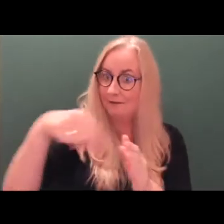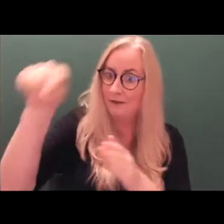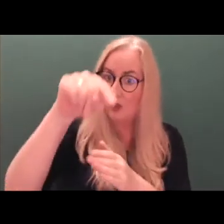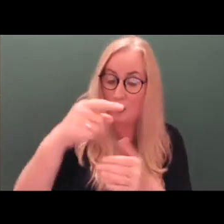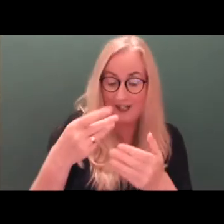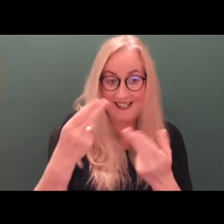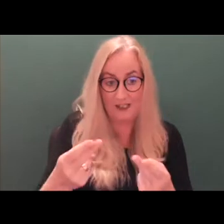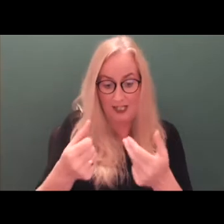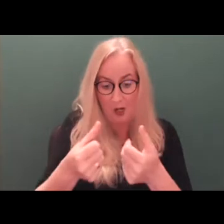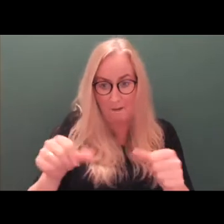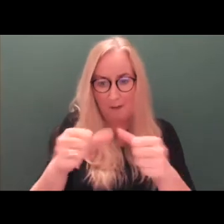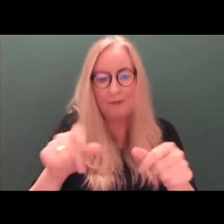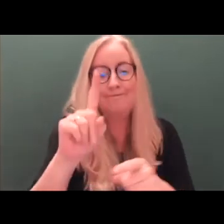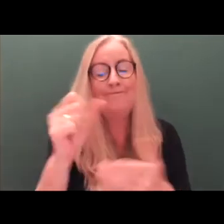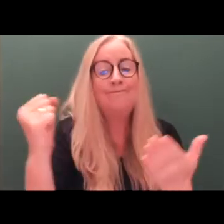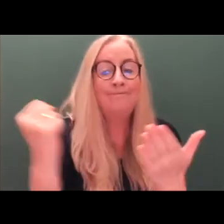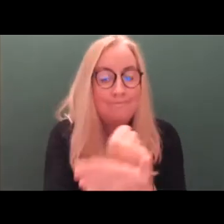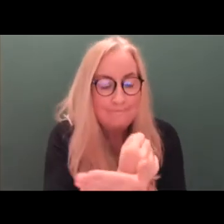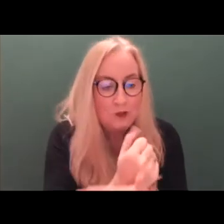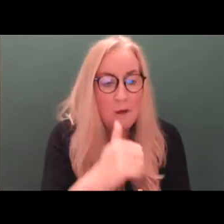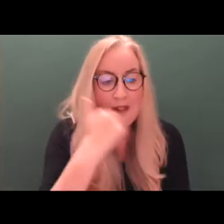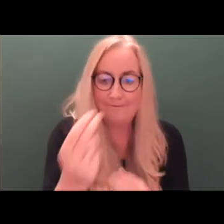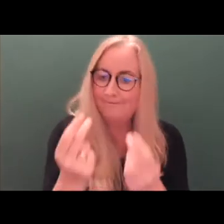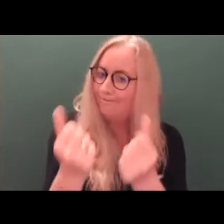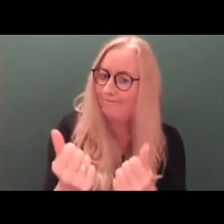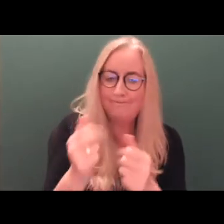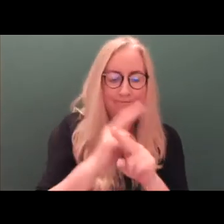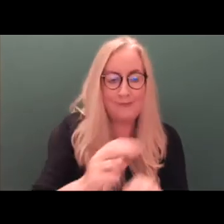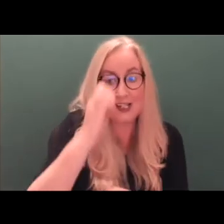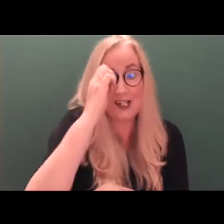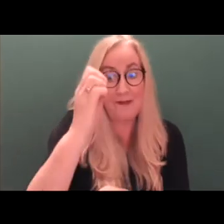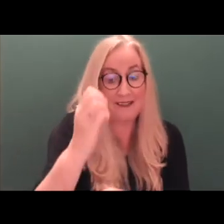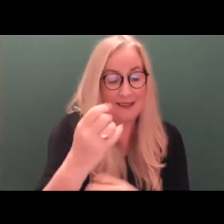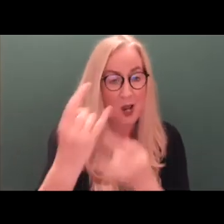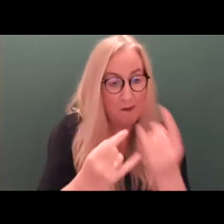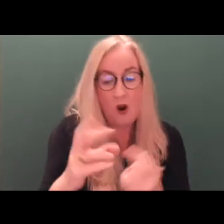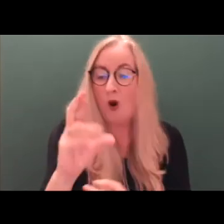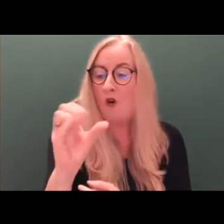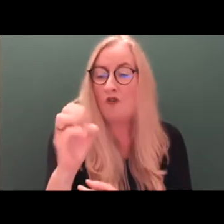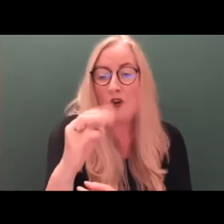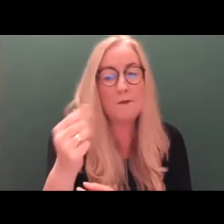Now unfortunately due to sudden you unforeseen circumstances, Rosemary cannot be with us in